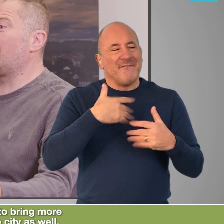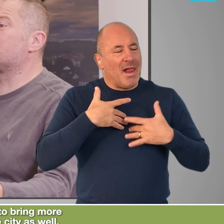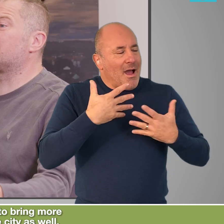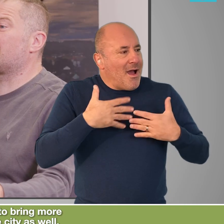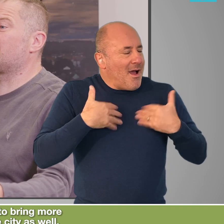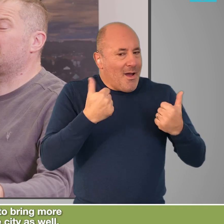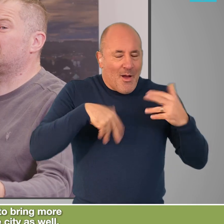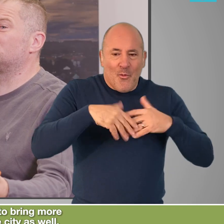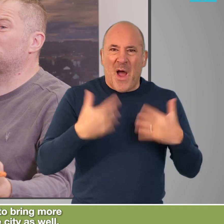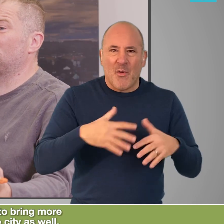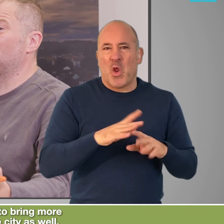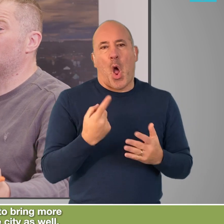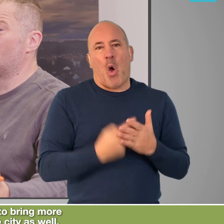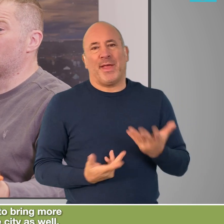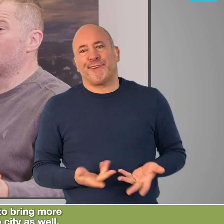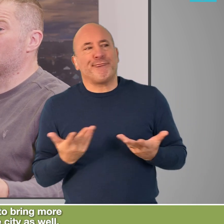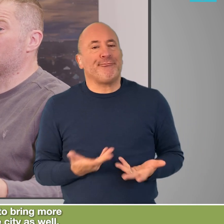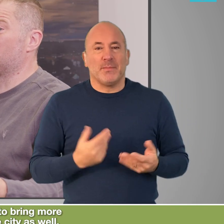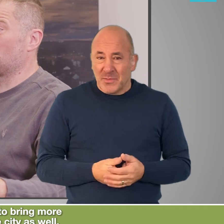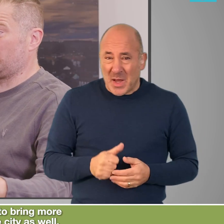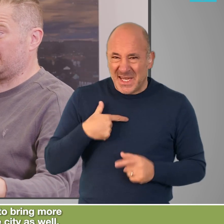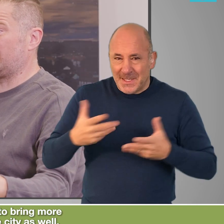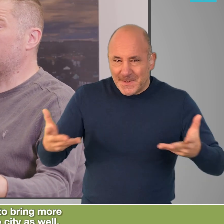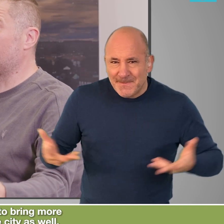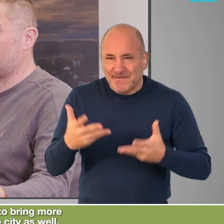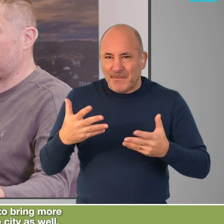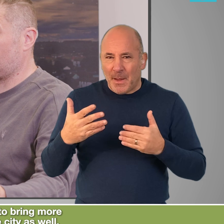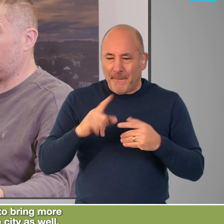Yeah. Is there an aspiration to bring more people in to live in the city as well.